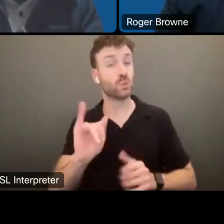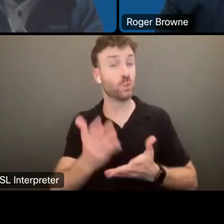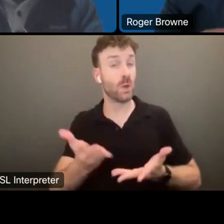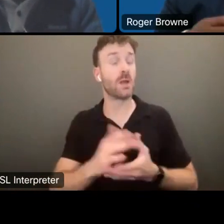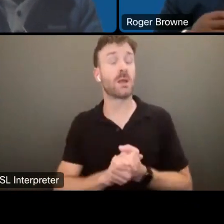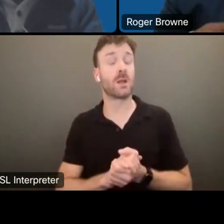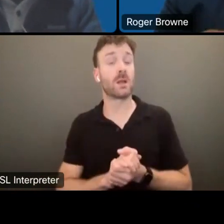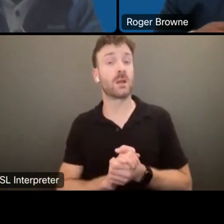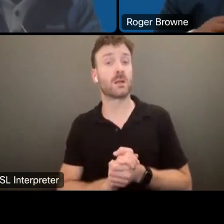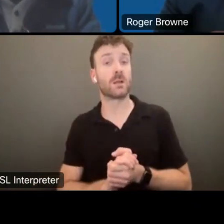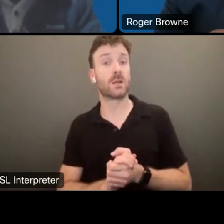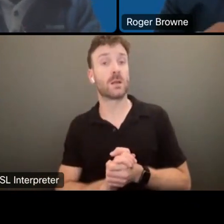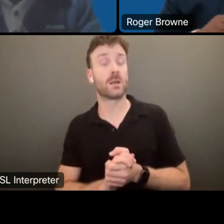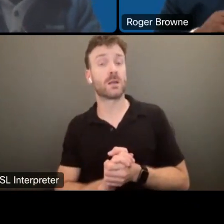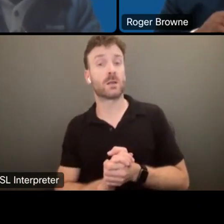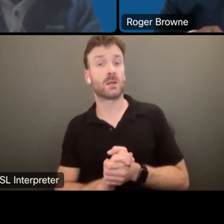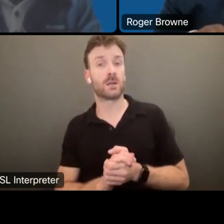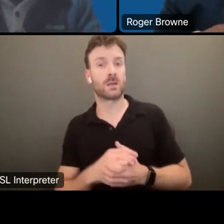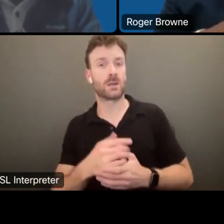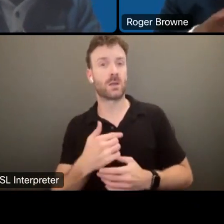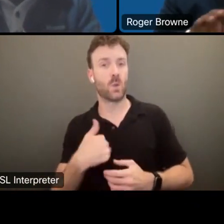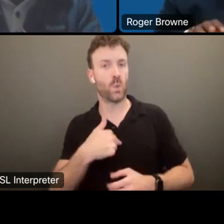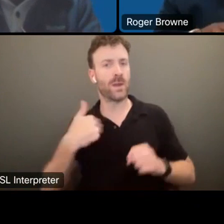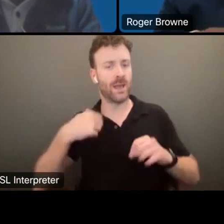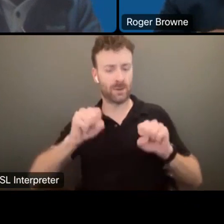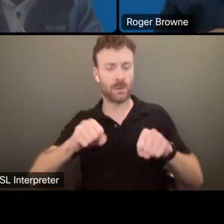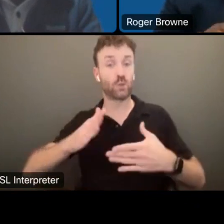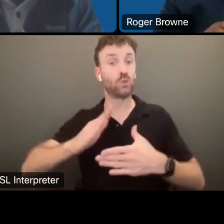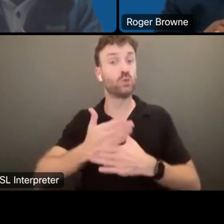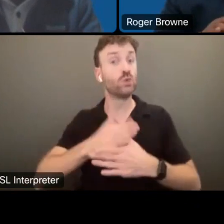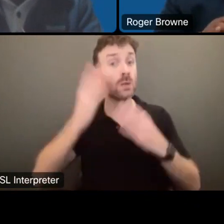is the ability for us to share all this information